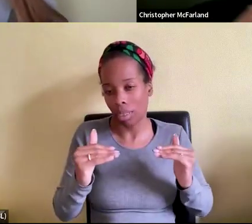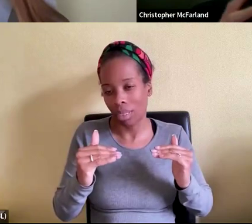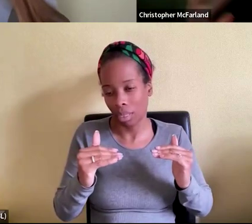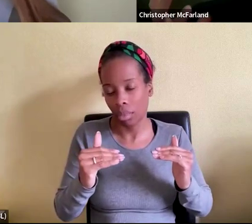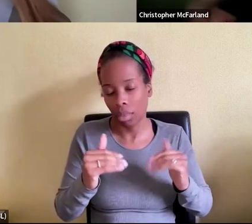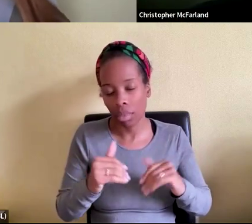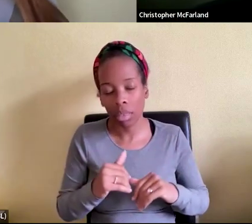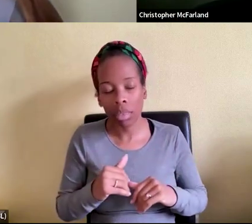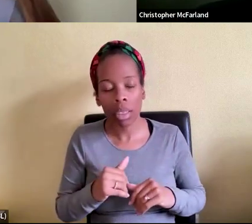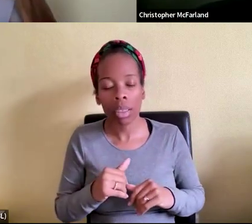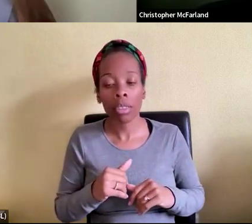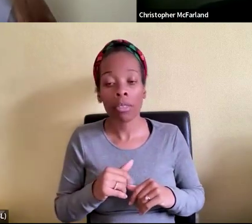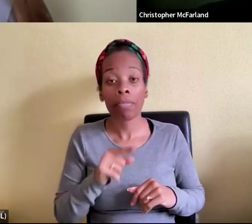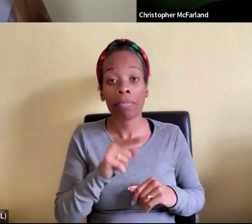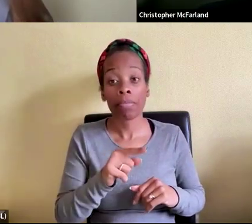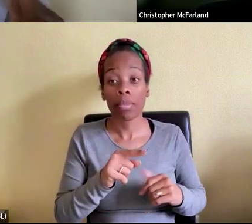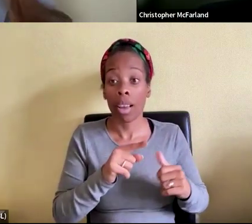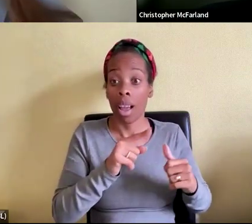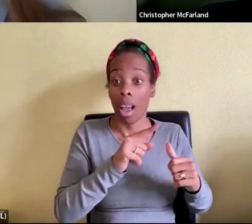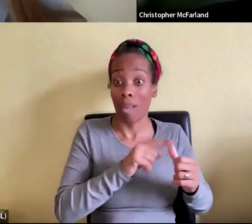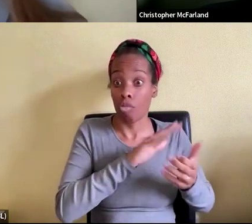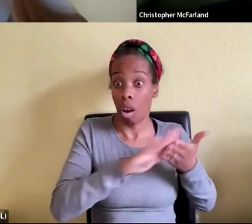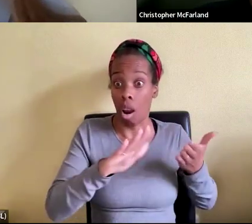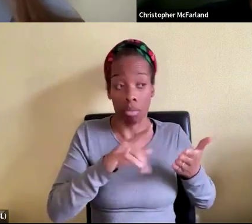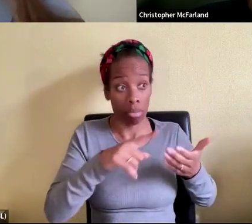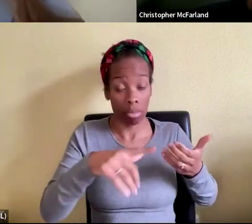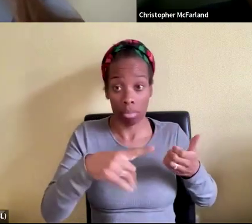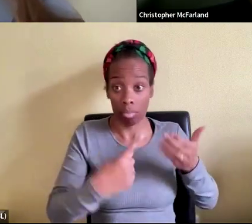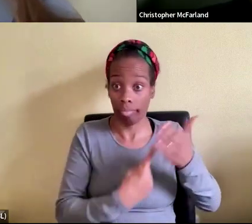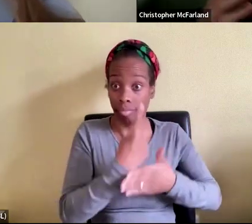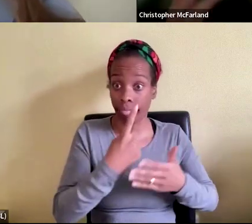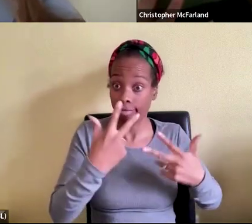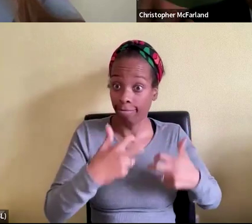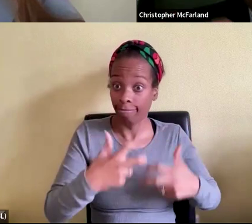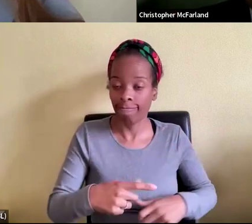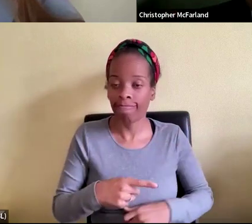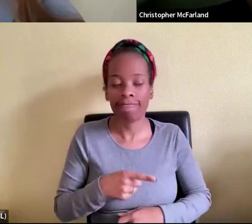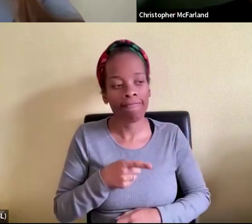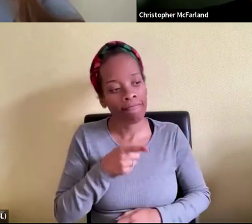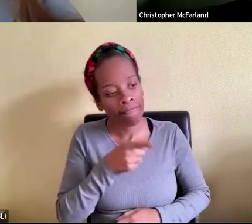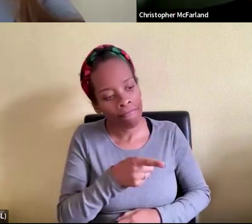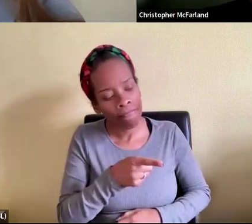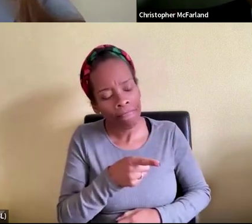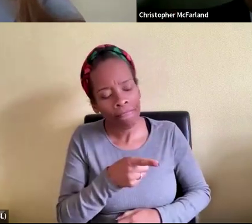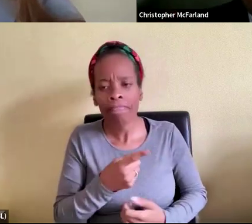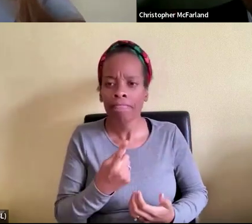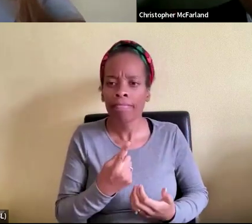the and this came up in the Abraha case, the university said, "Well, it's a competence standard, her doing that talk, because that's, that's the competency we're